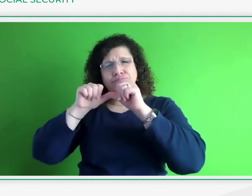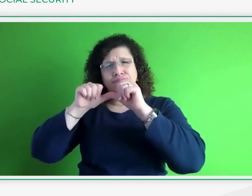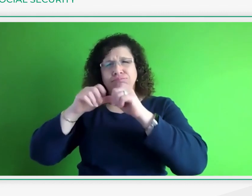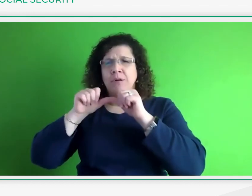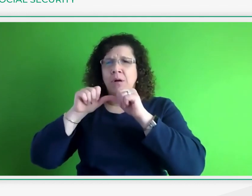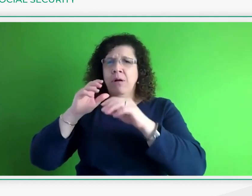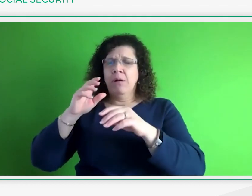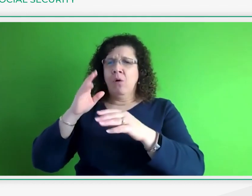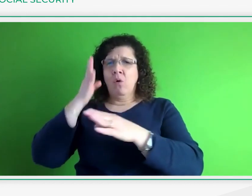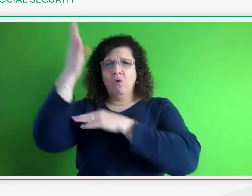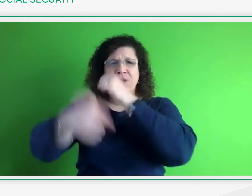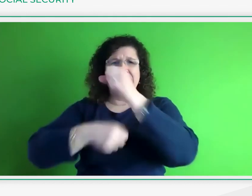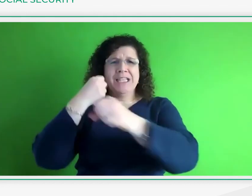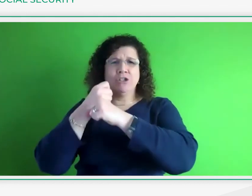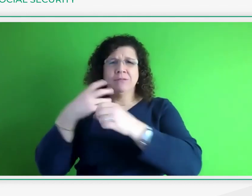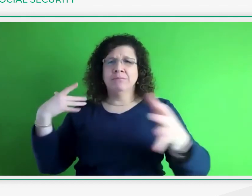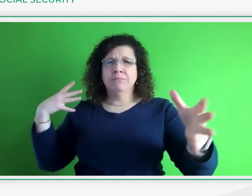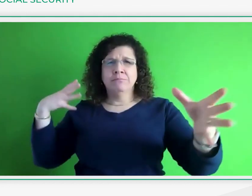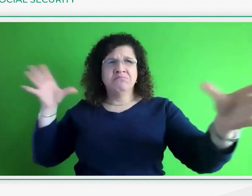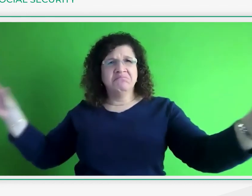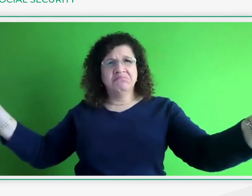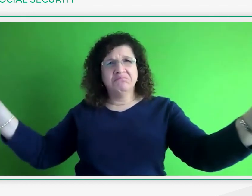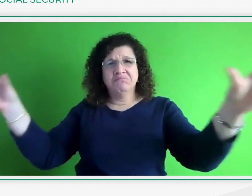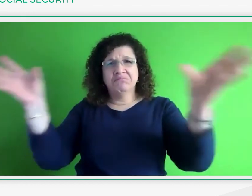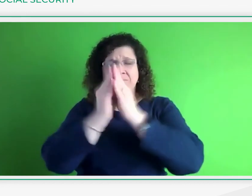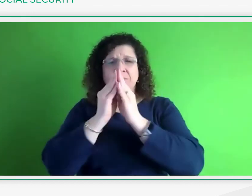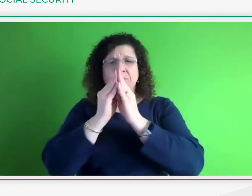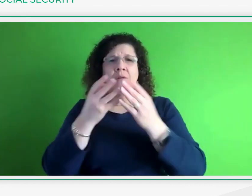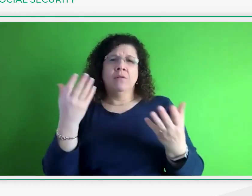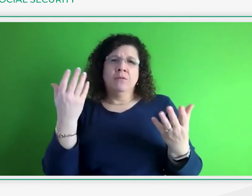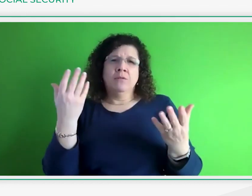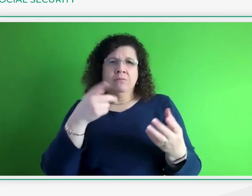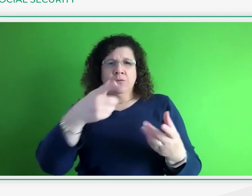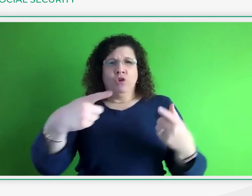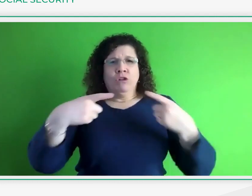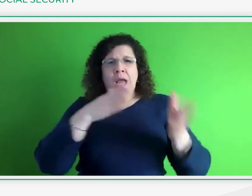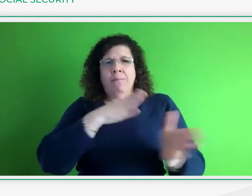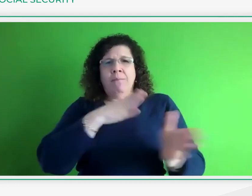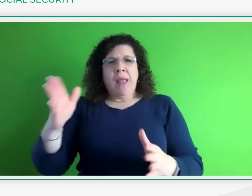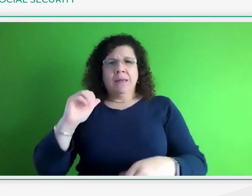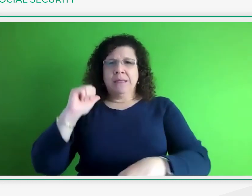Your benefits will definitely last for years to come.